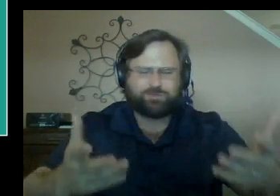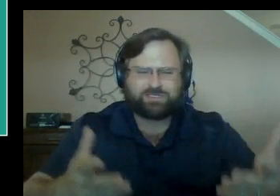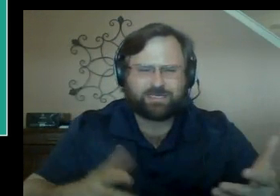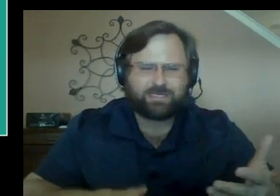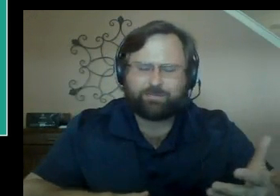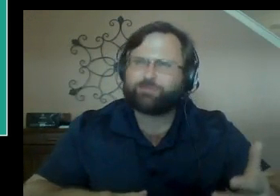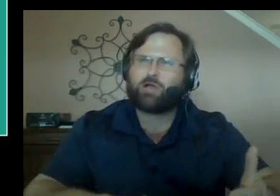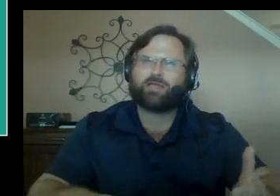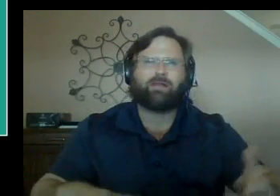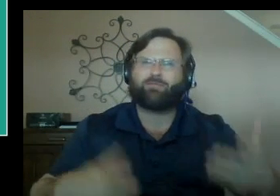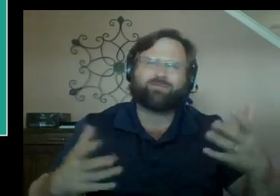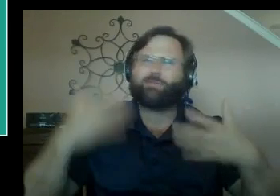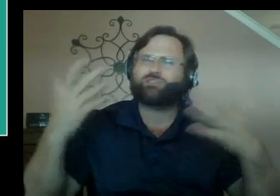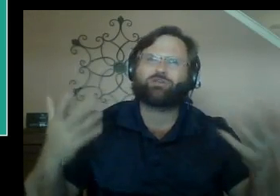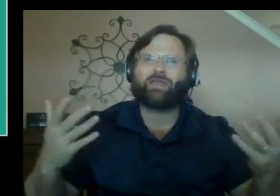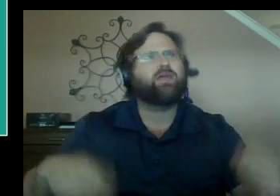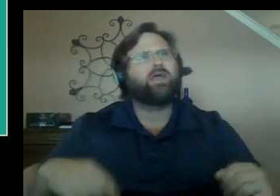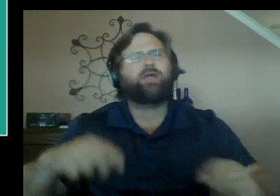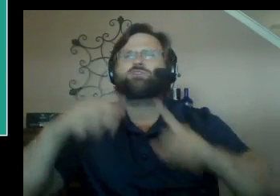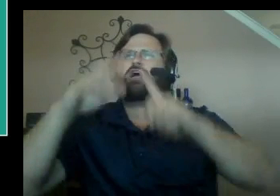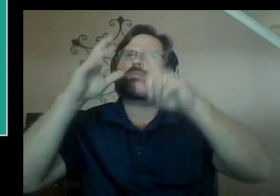you'll see suddenly people talking about their family tree and they'll talk about